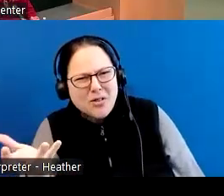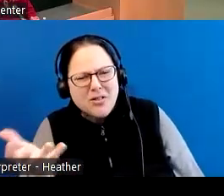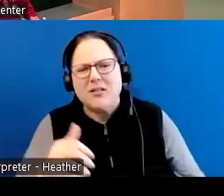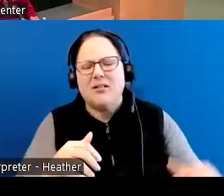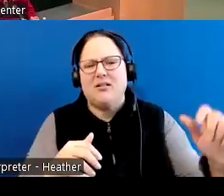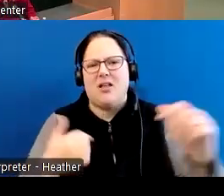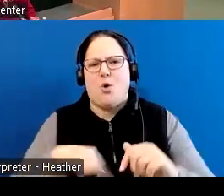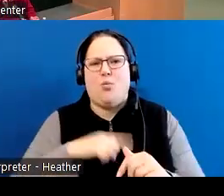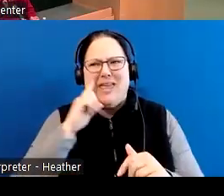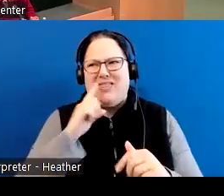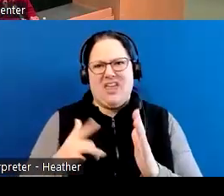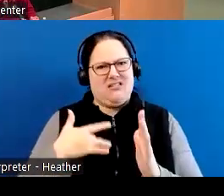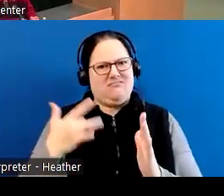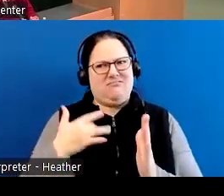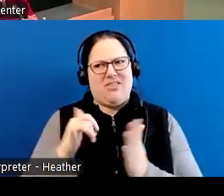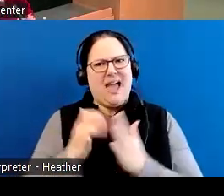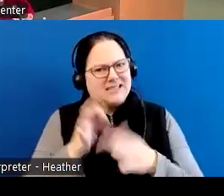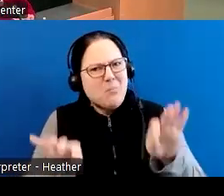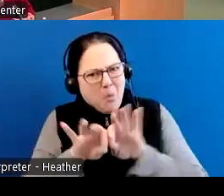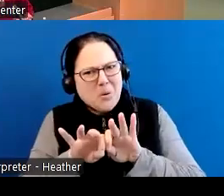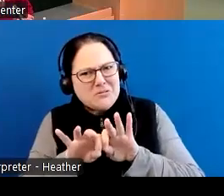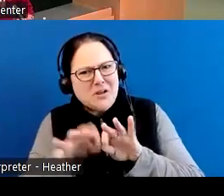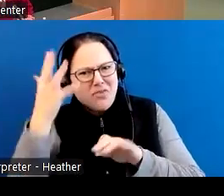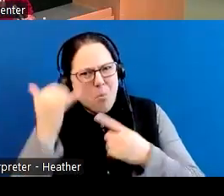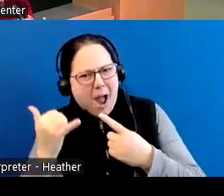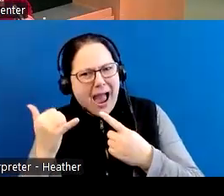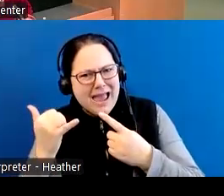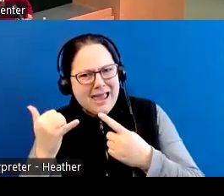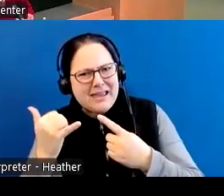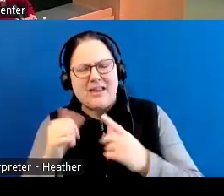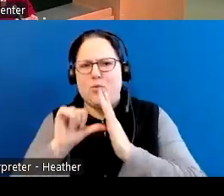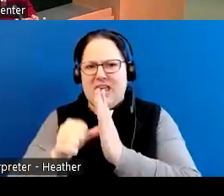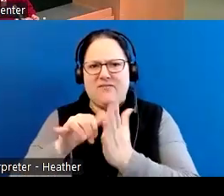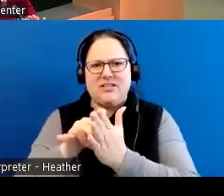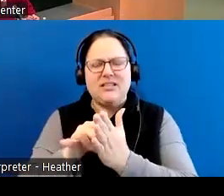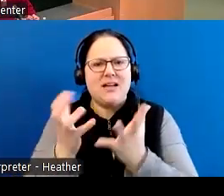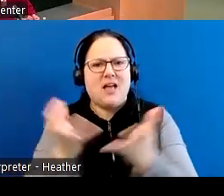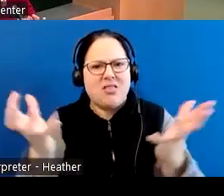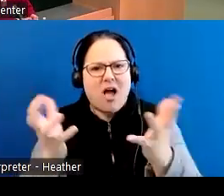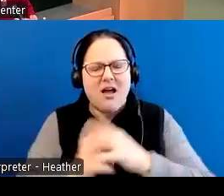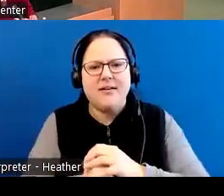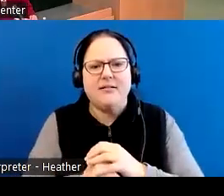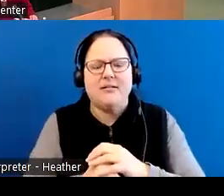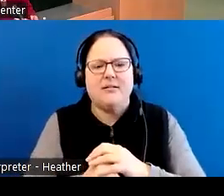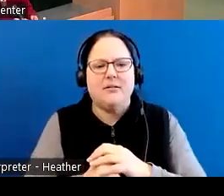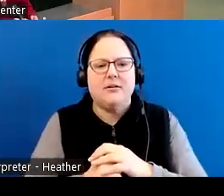that's pretty important um we we we emphasize that quite a lot uh so just uh a couple of articles